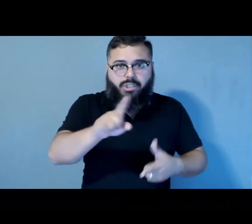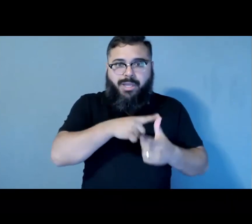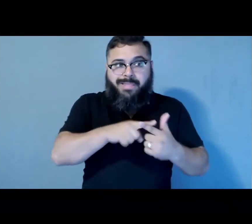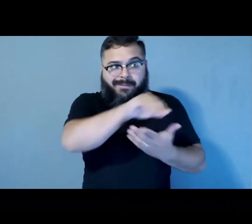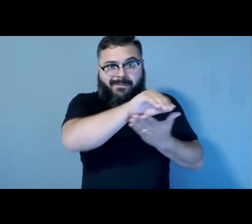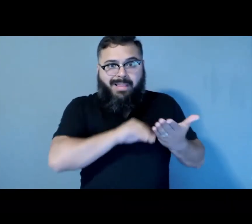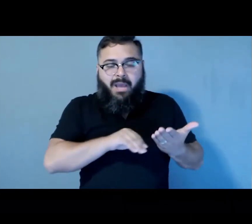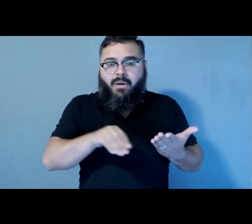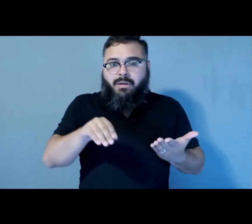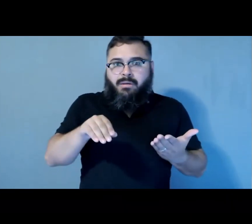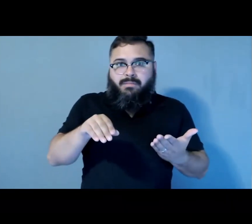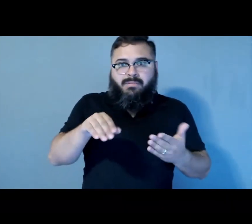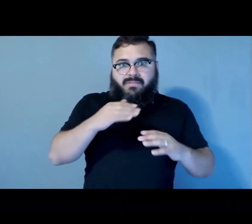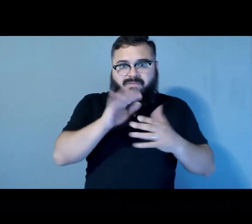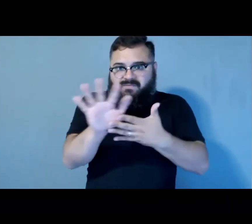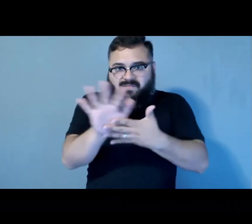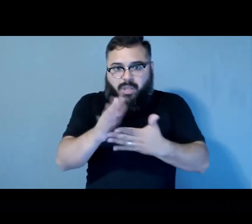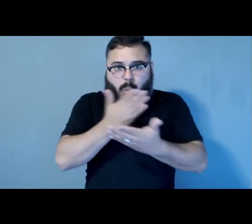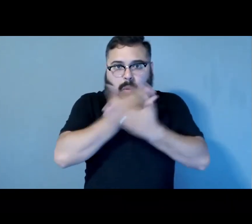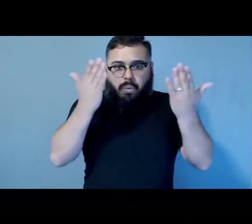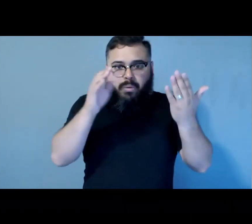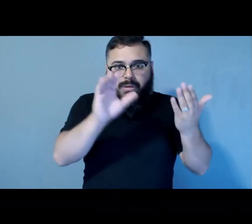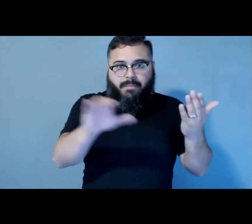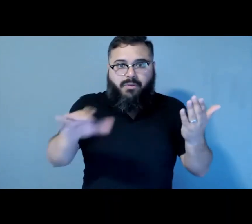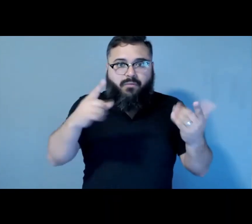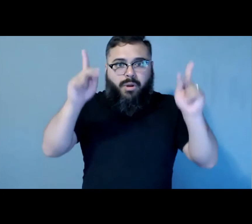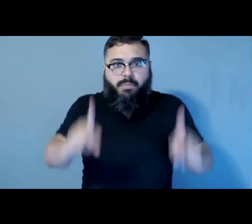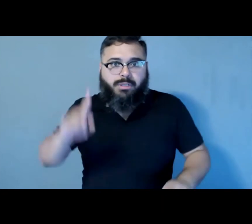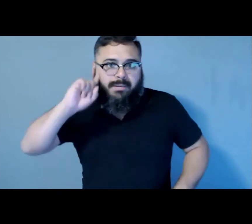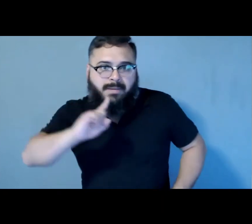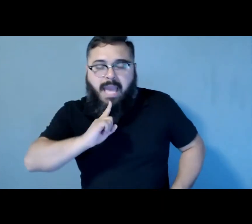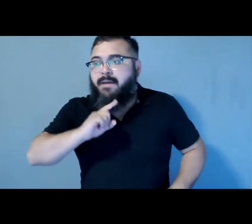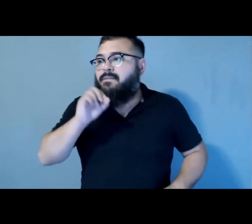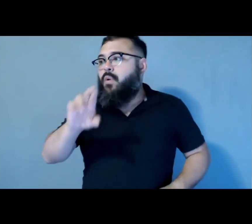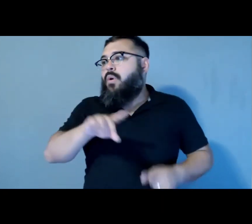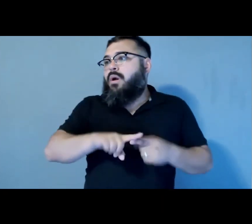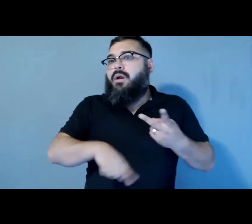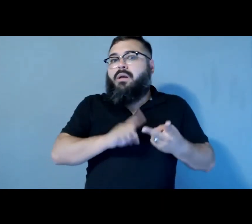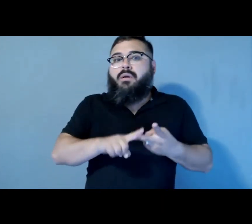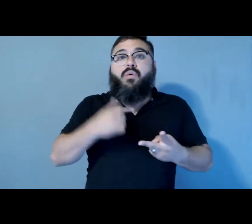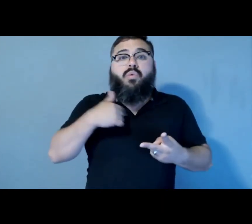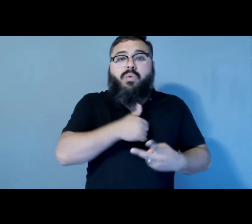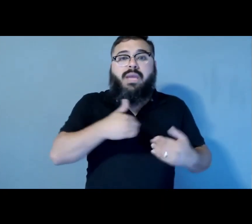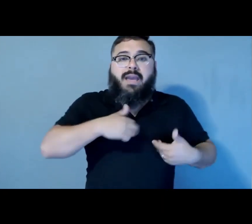and the video doesn't have captioning for somebody who is deaf, or we have issues with the website